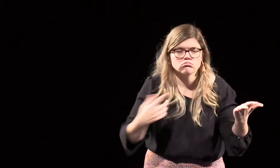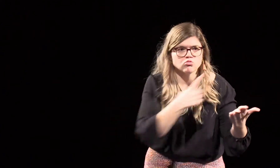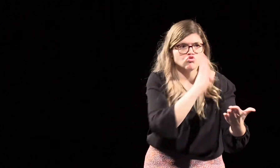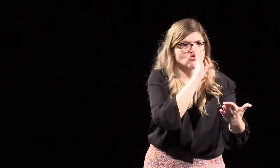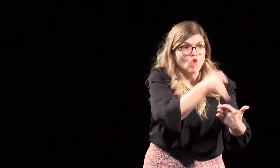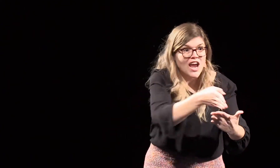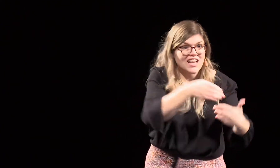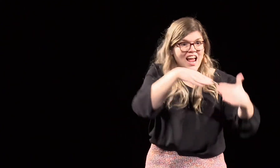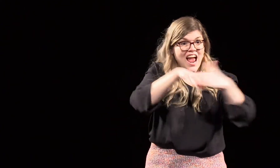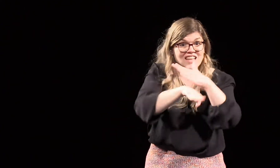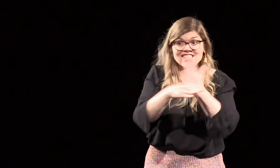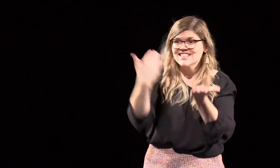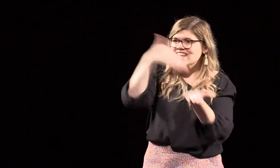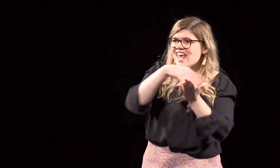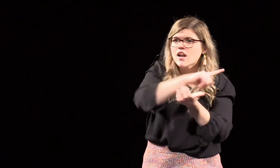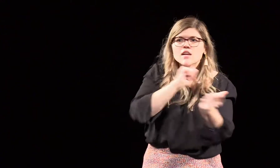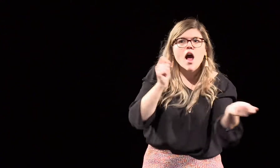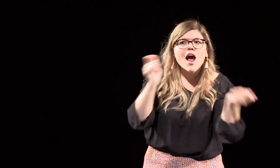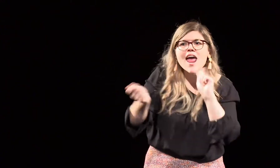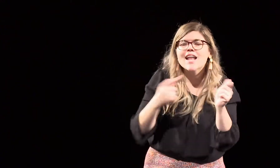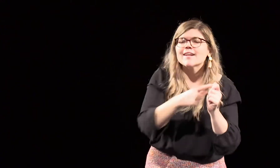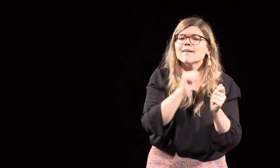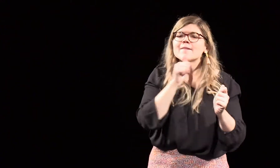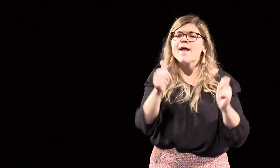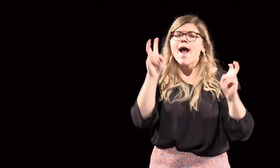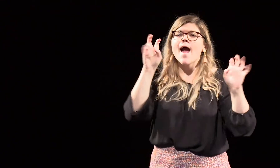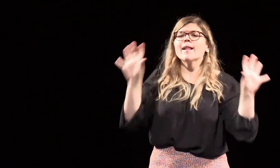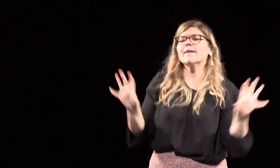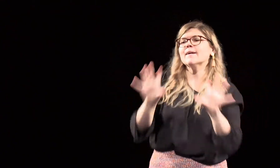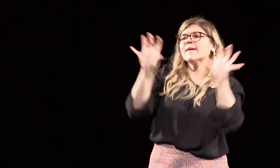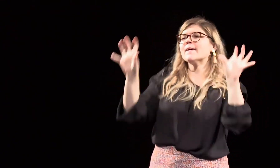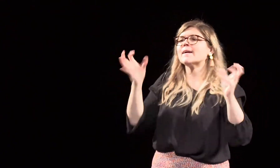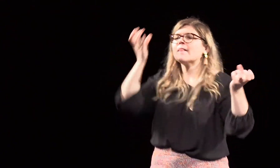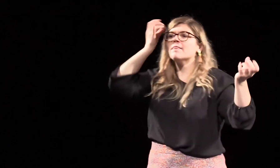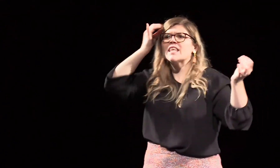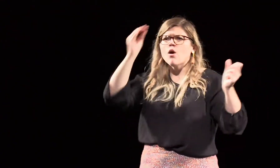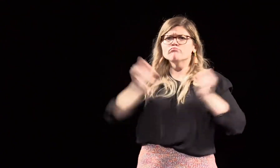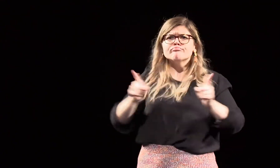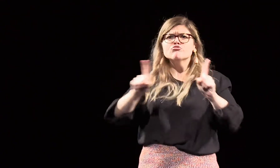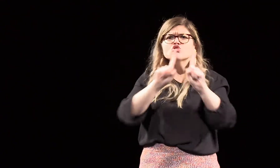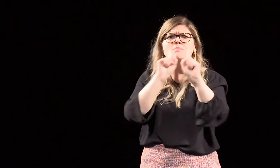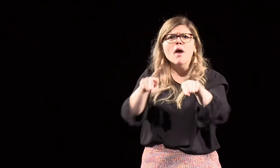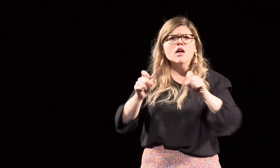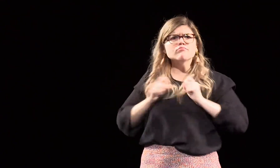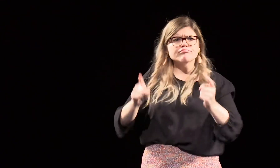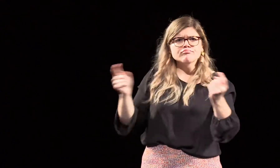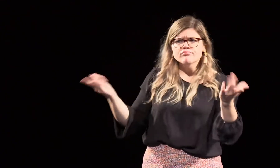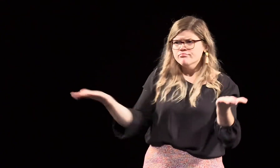The important part is having access to communications." And this is really interesting because, again,